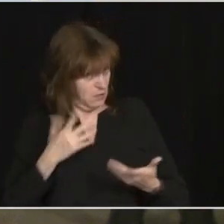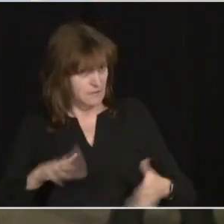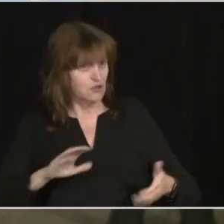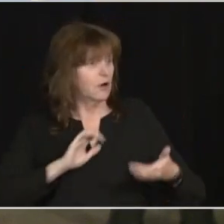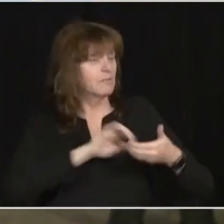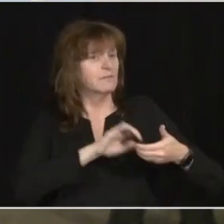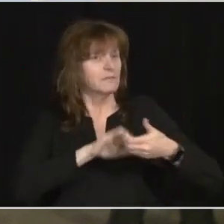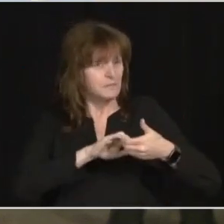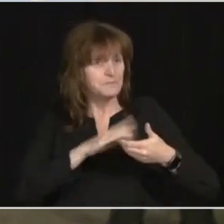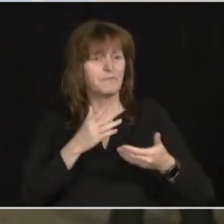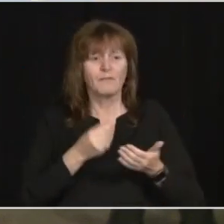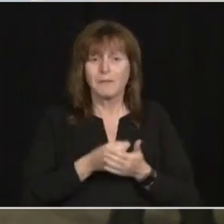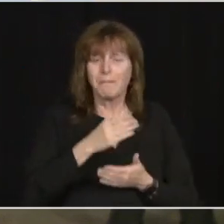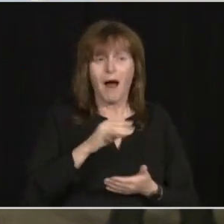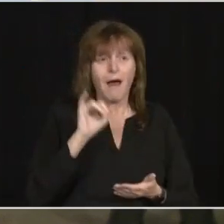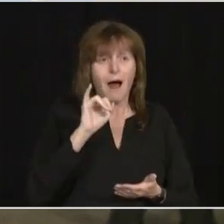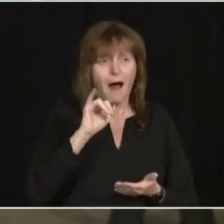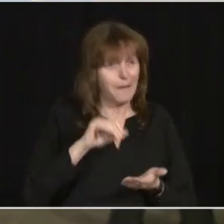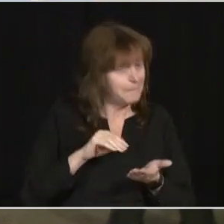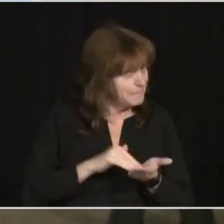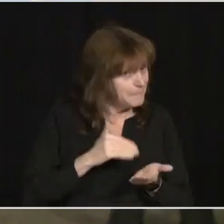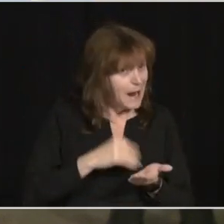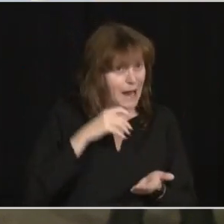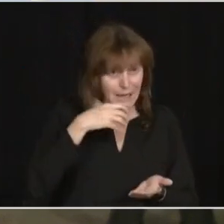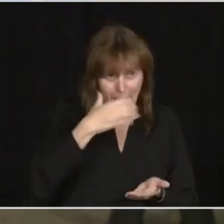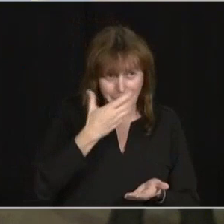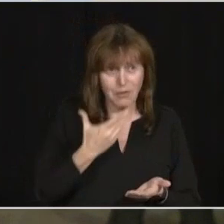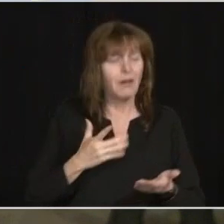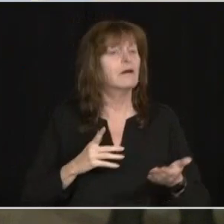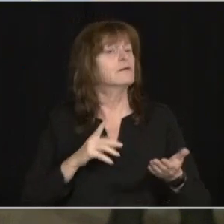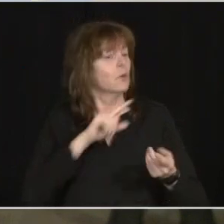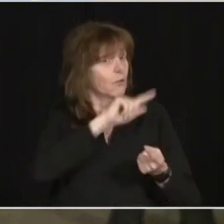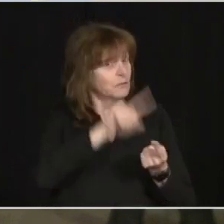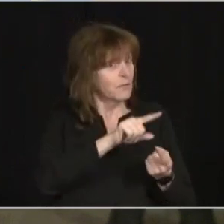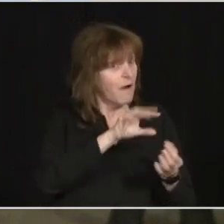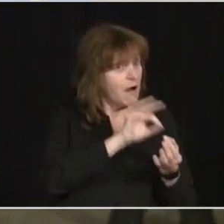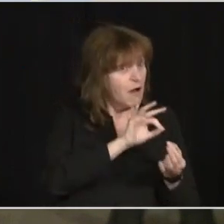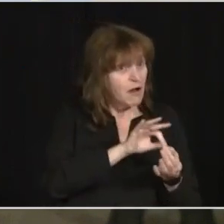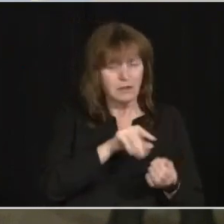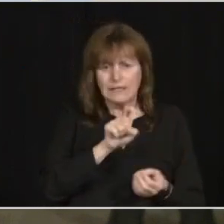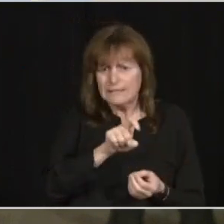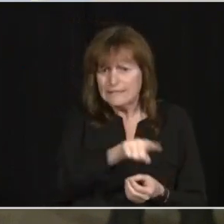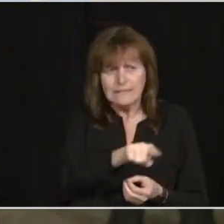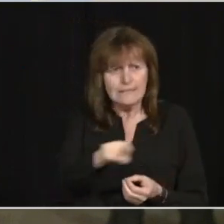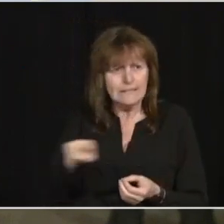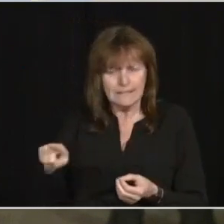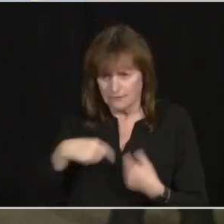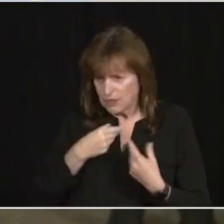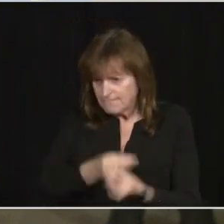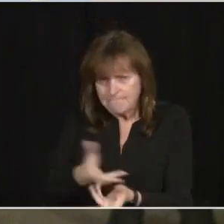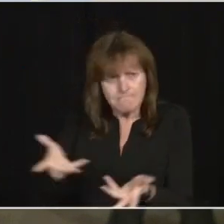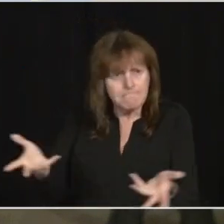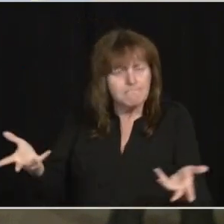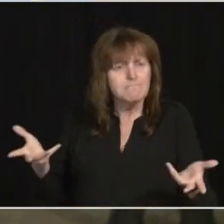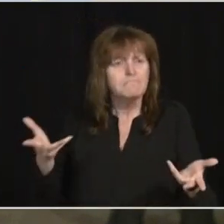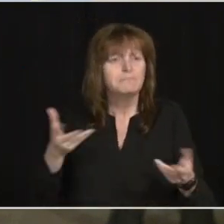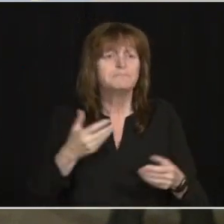for students in need. These iPads will have free wireless data and will help students from low-income